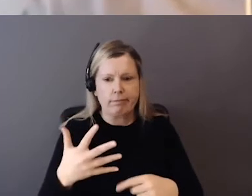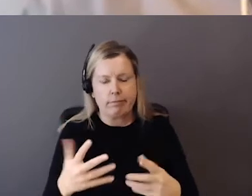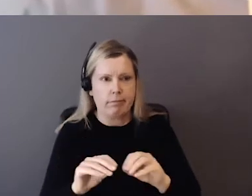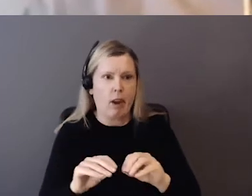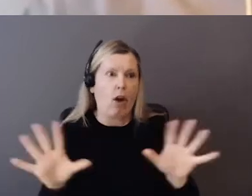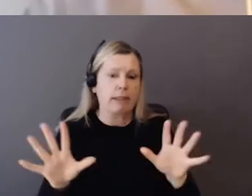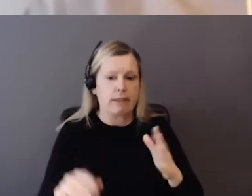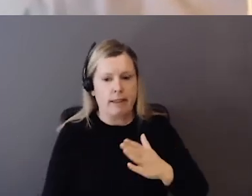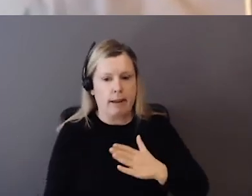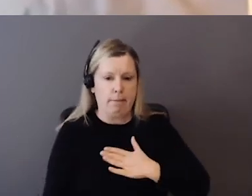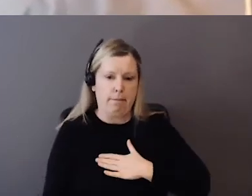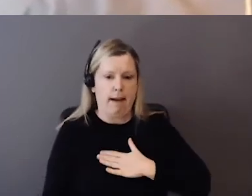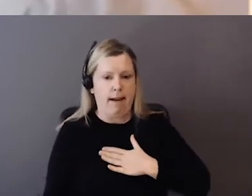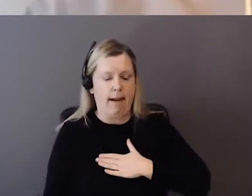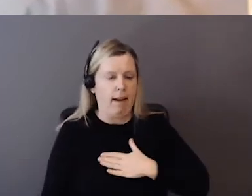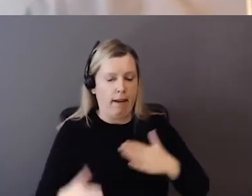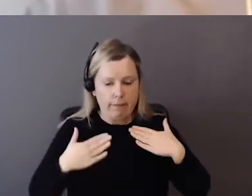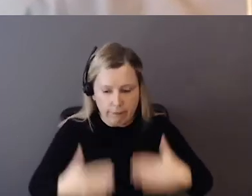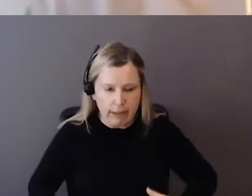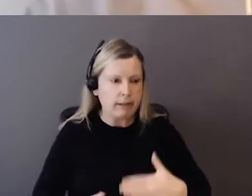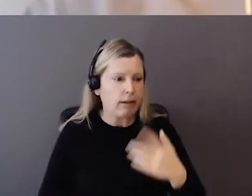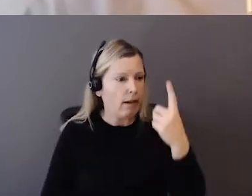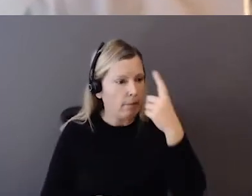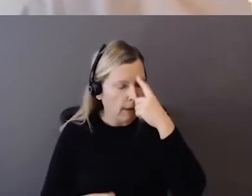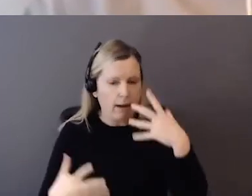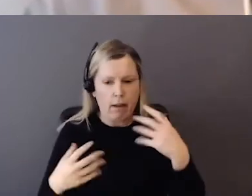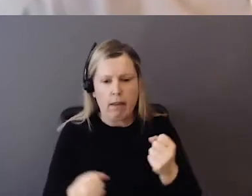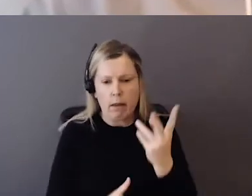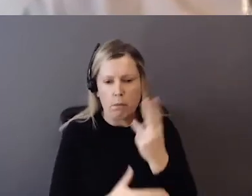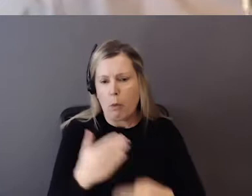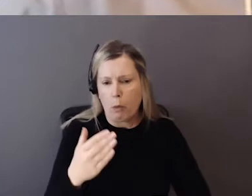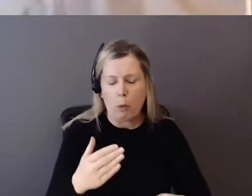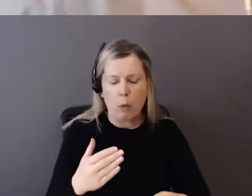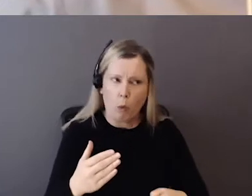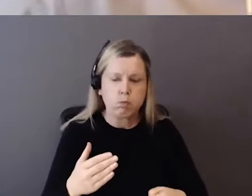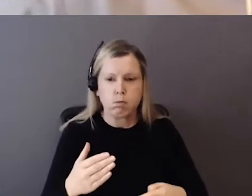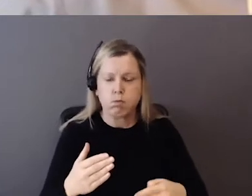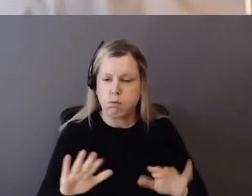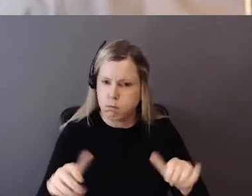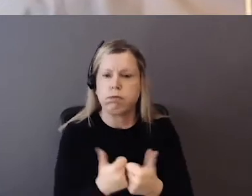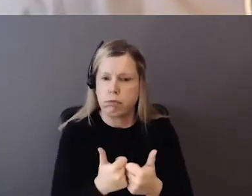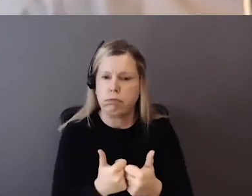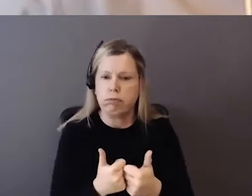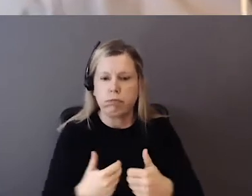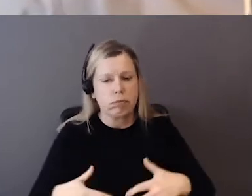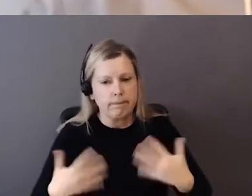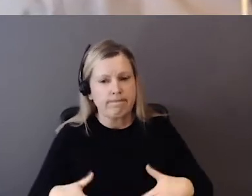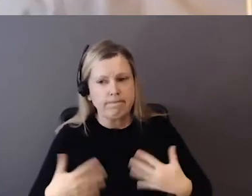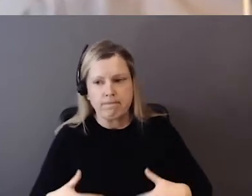own physical, or mental, or health or whatever you want to label it as was the biggest challenge.